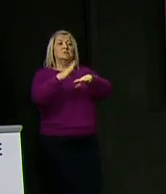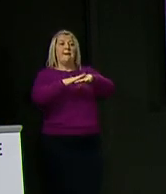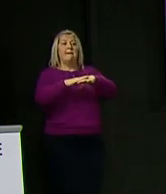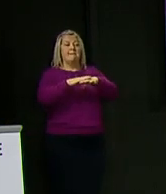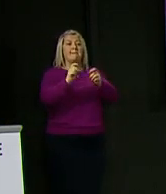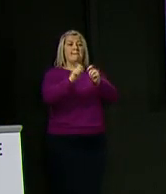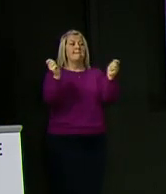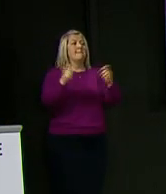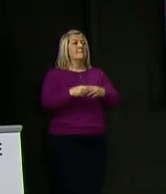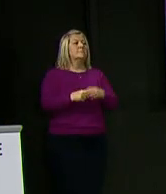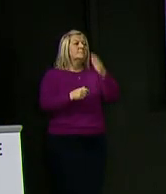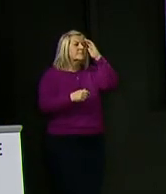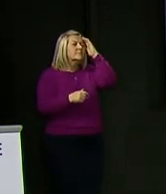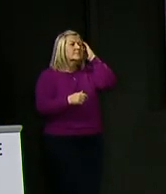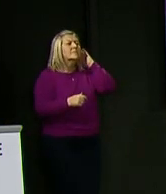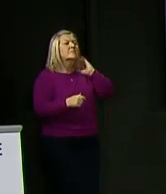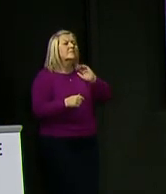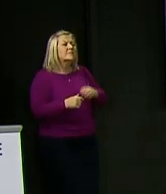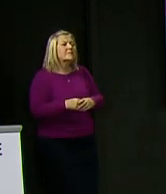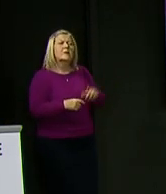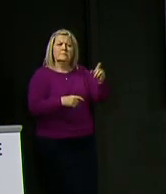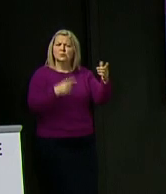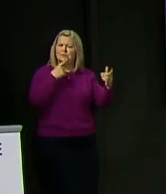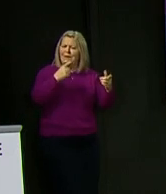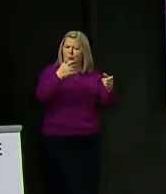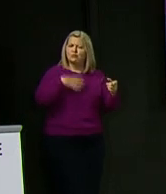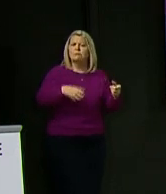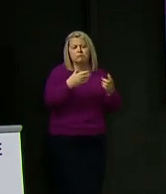Thank you. You said that you want to be very open and transparent about the all-important